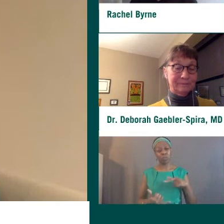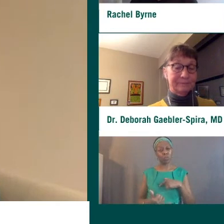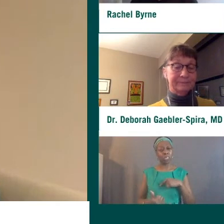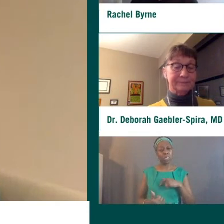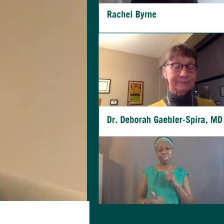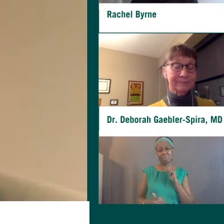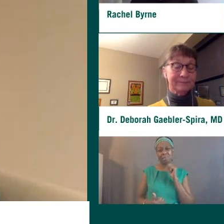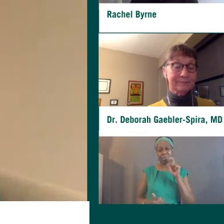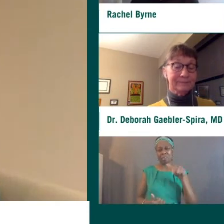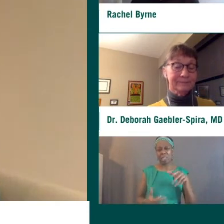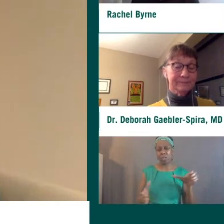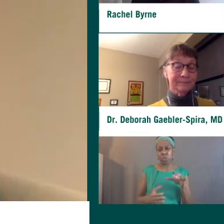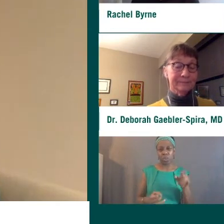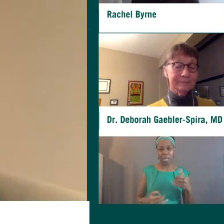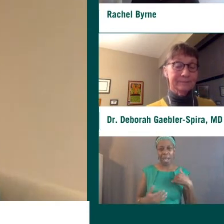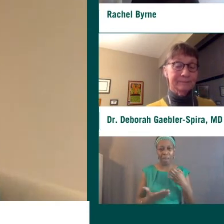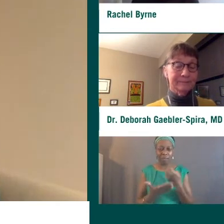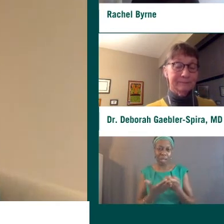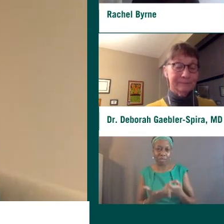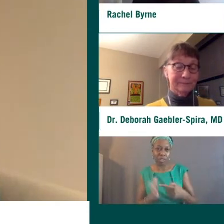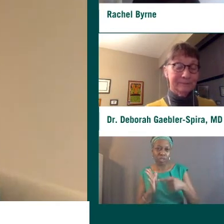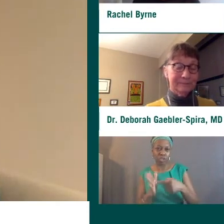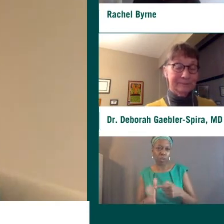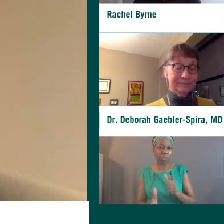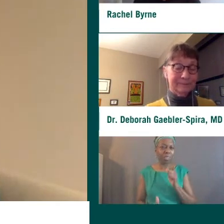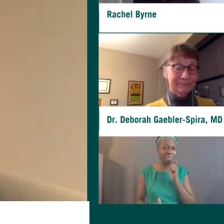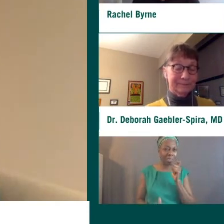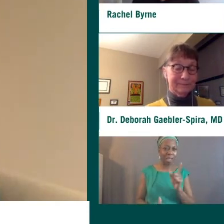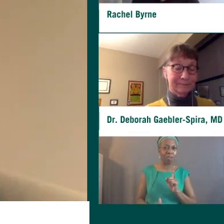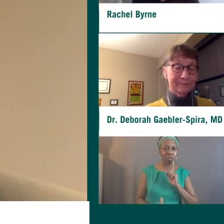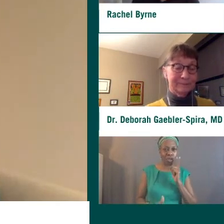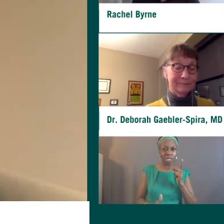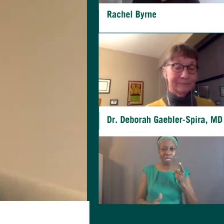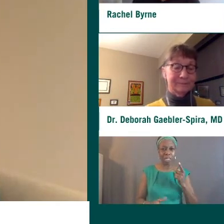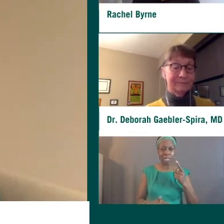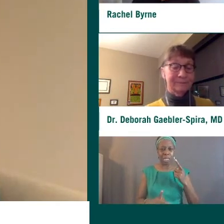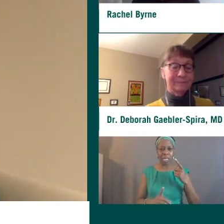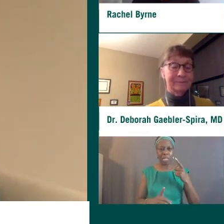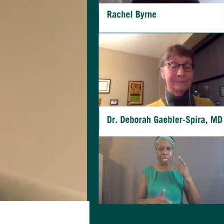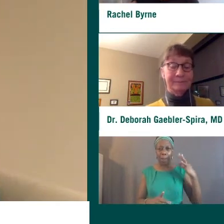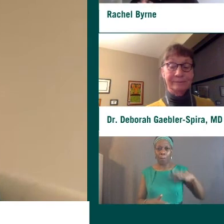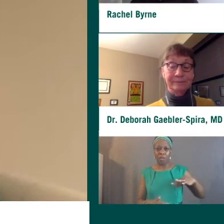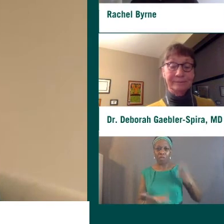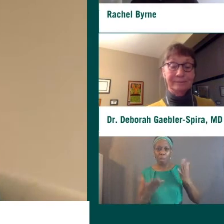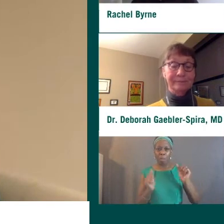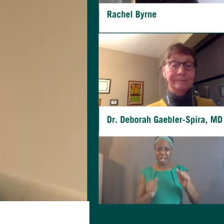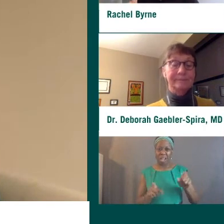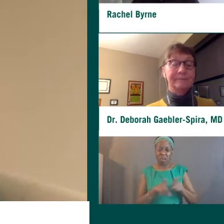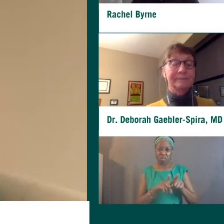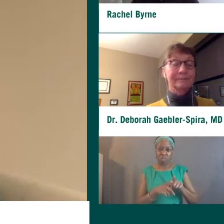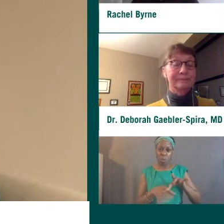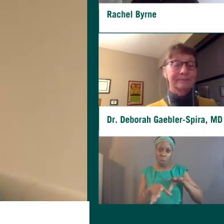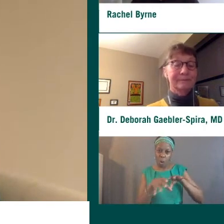There's evidence to show that it isn't necessarily effective or it could actually do harm. So that link is actually in the chat